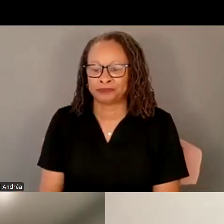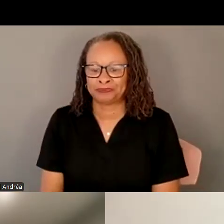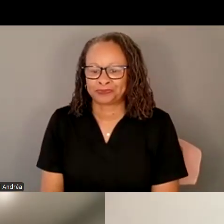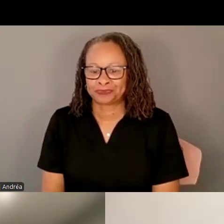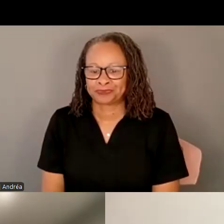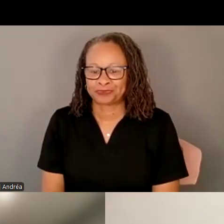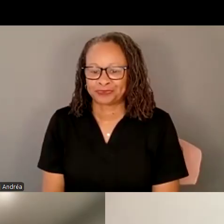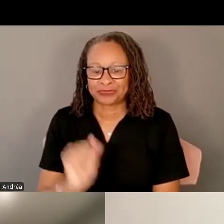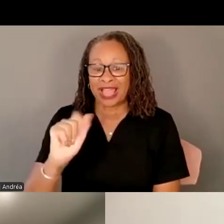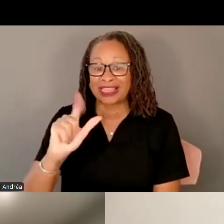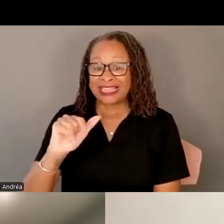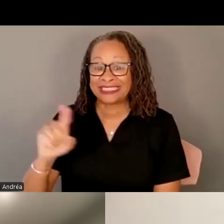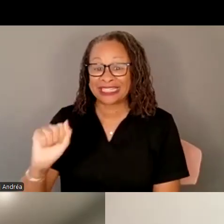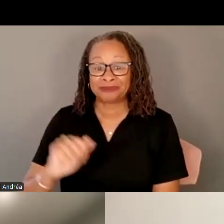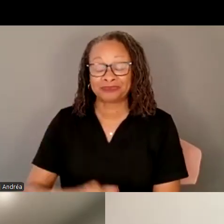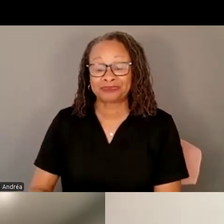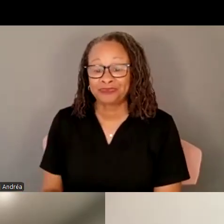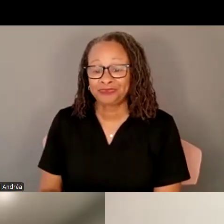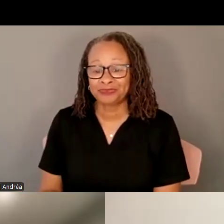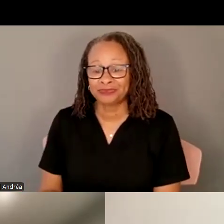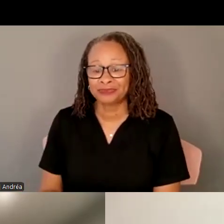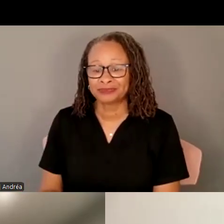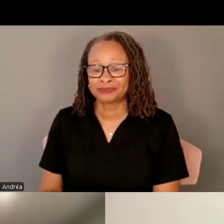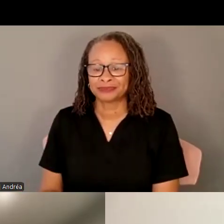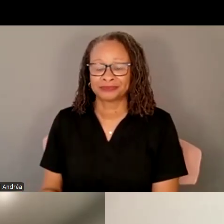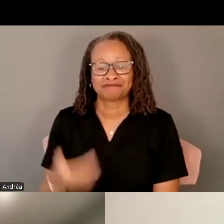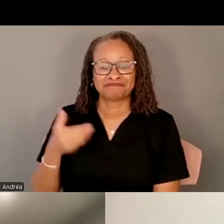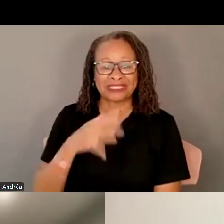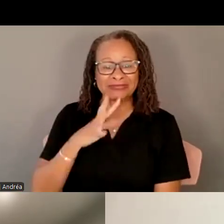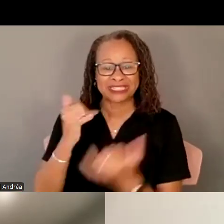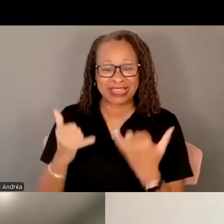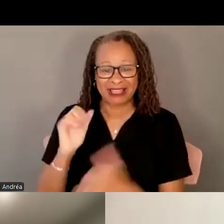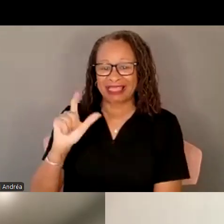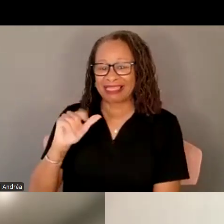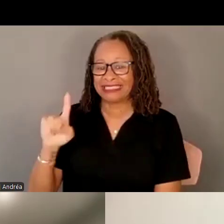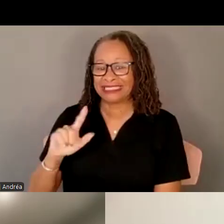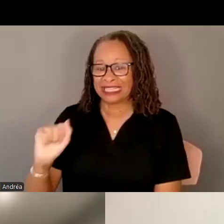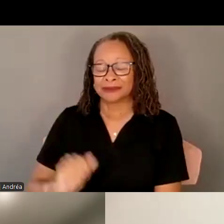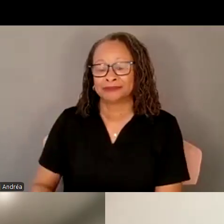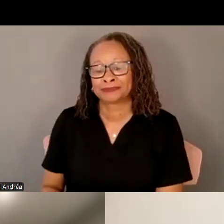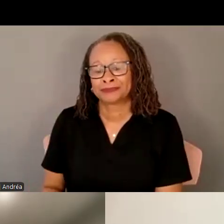Aliza. I can start. This is Aliza speaking, and I guess I was jumping in